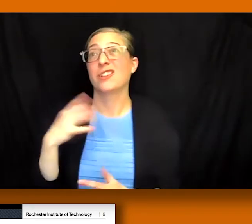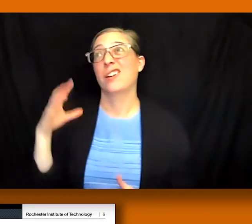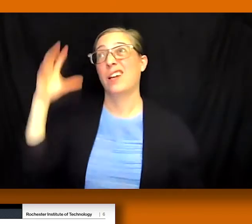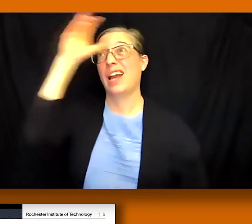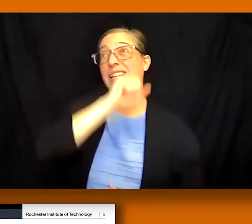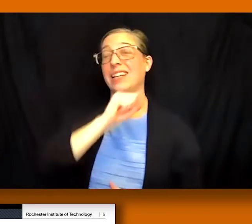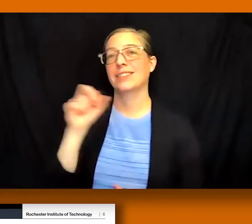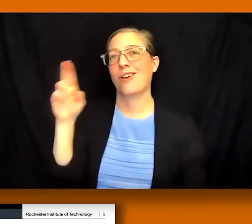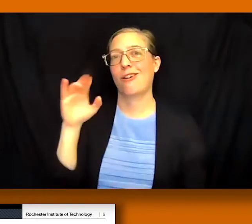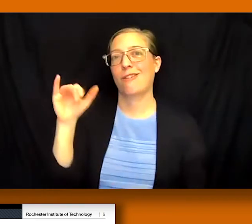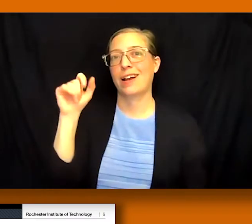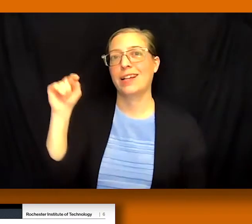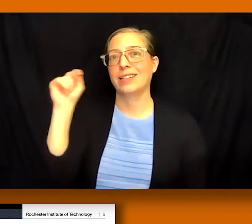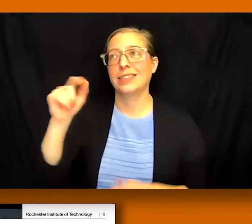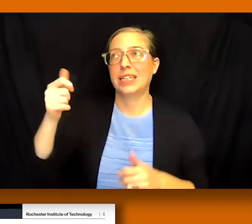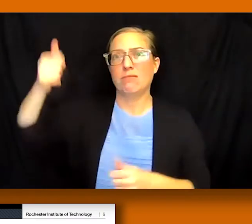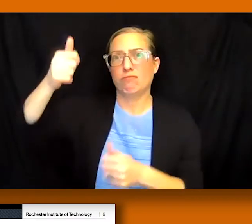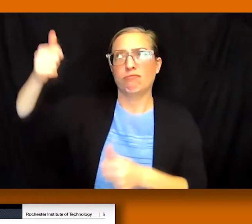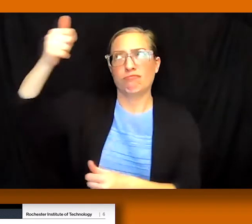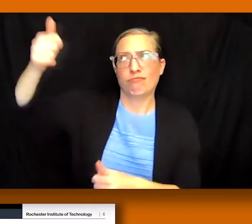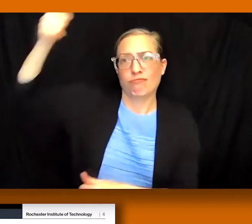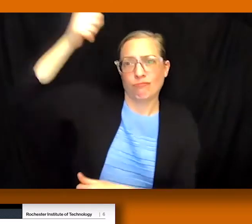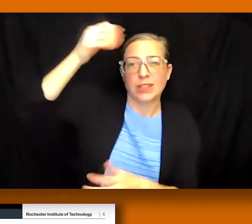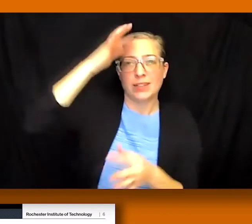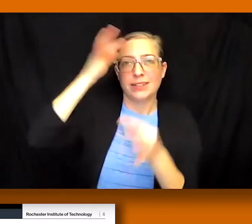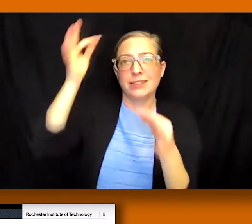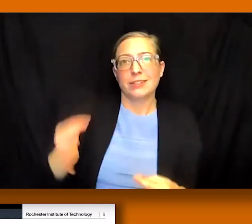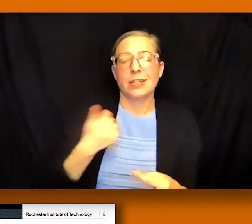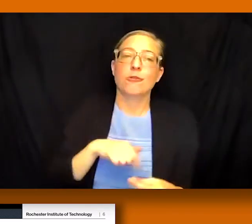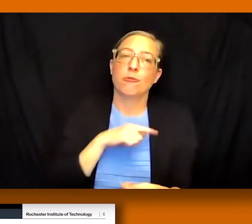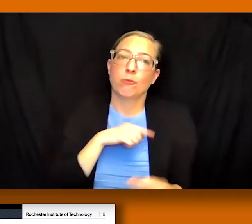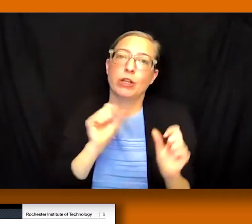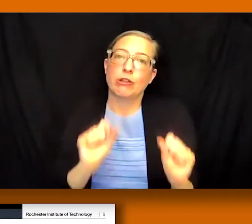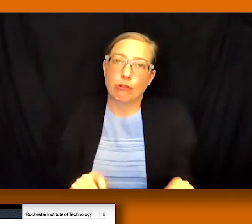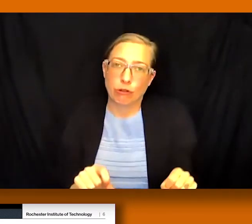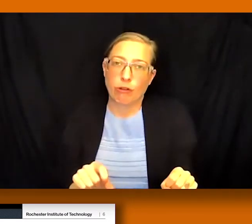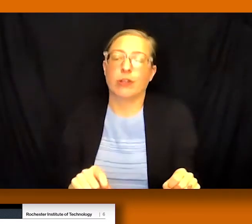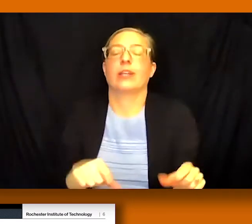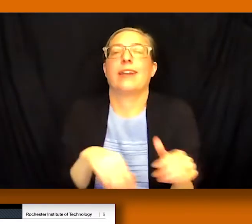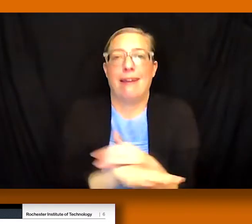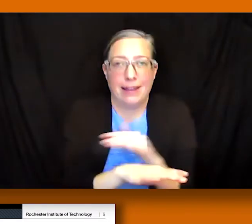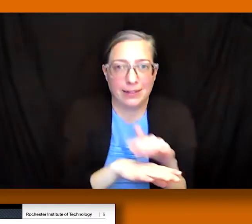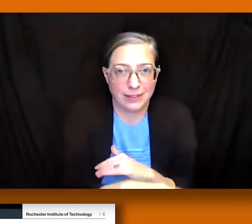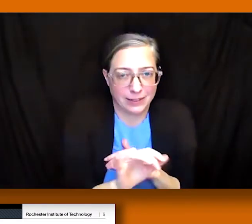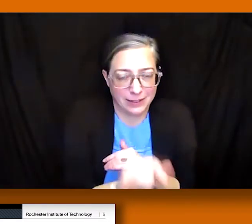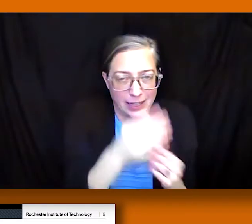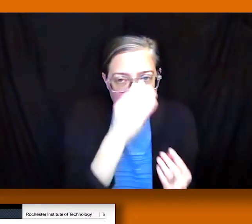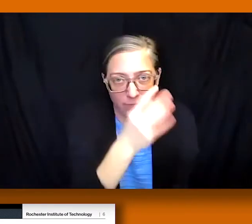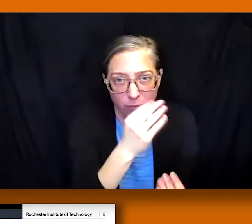to give us the authority to view salary for certain people, mainly researchers.